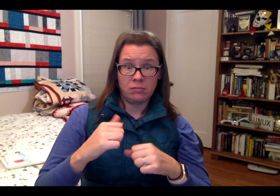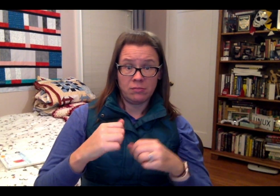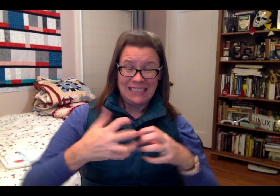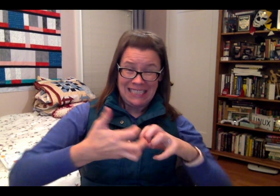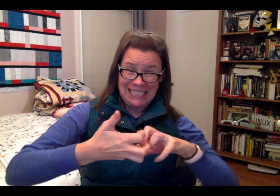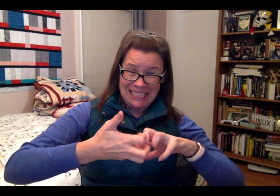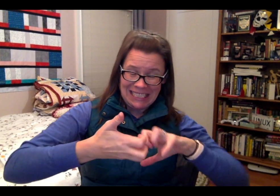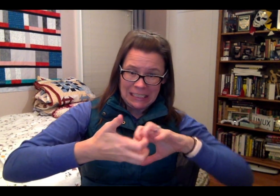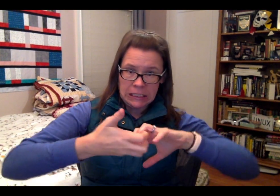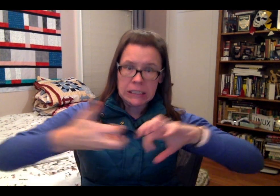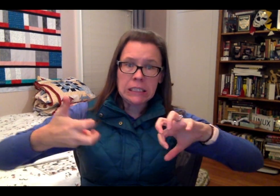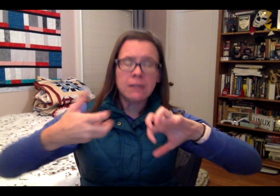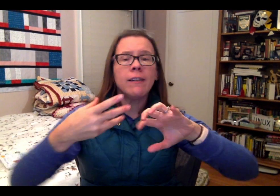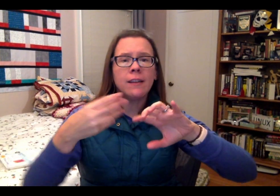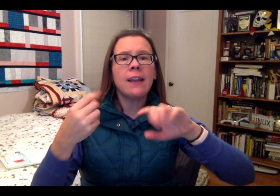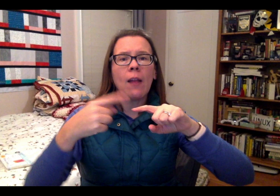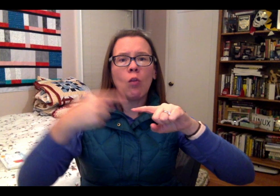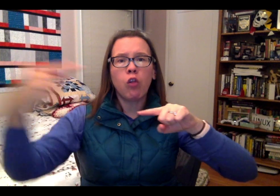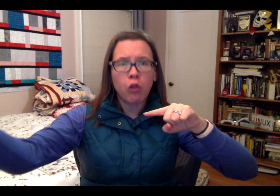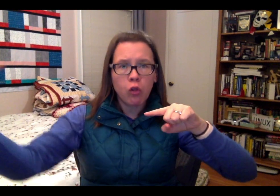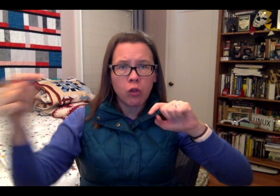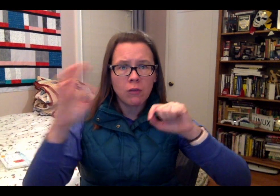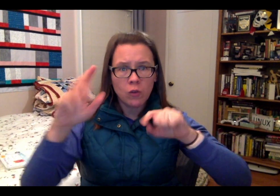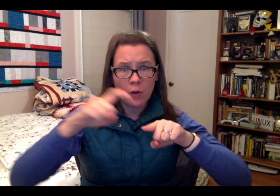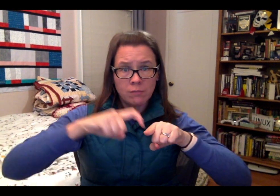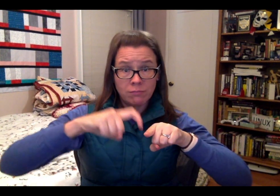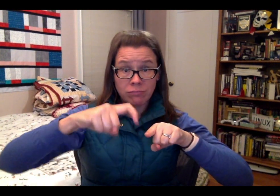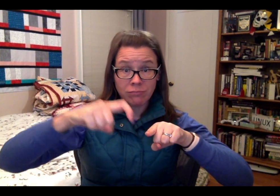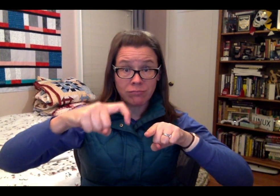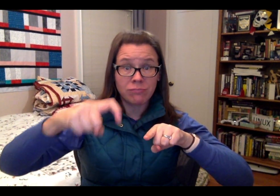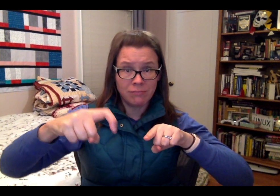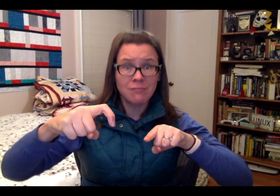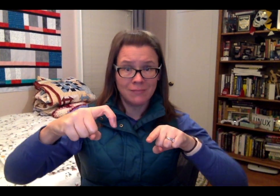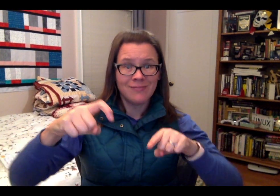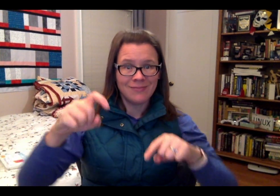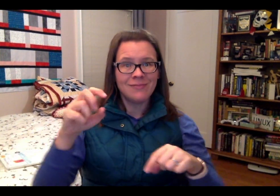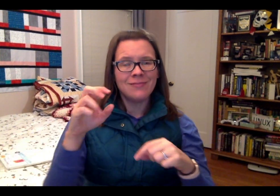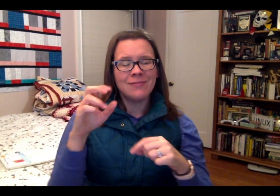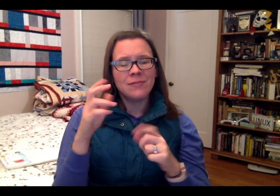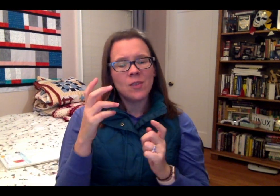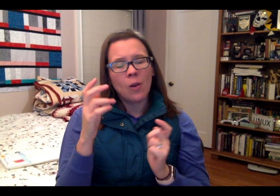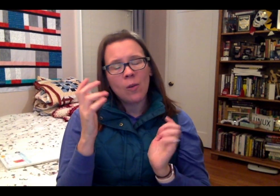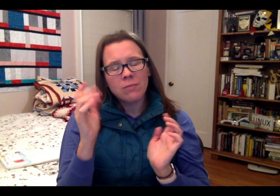ruin your stitches because it can pull them and unravel your thread.